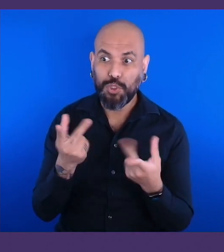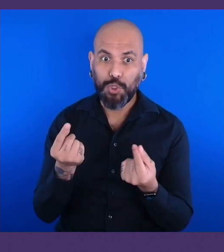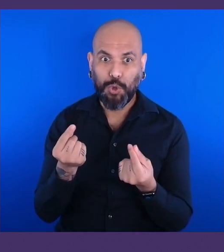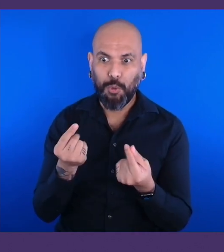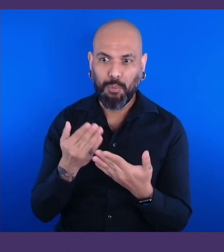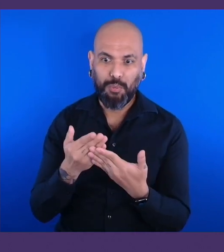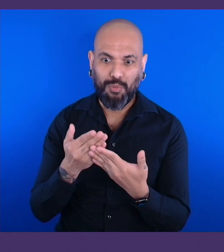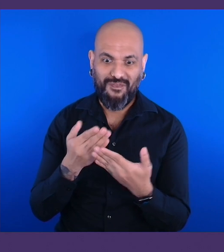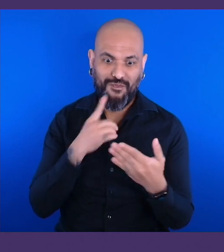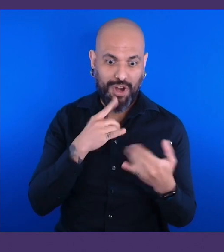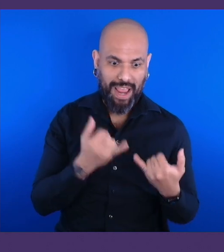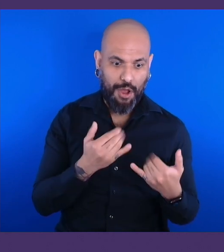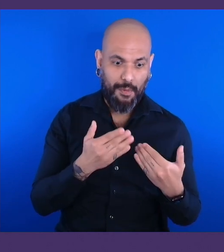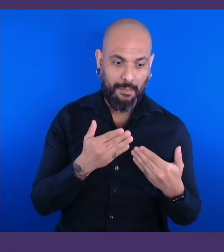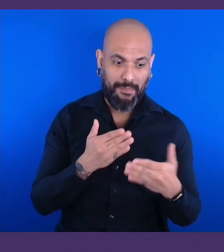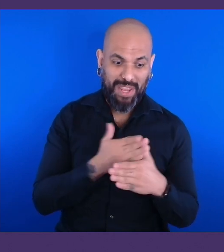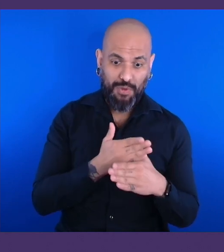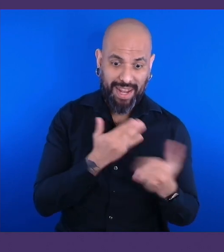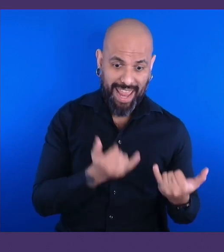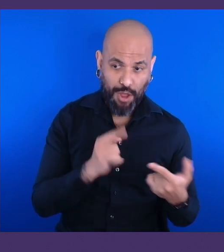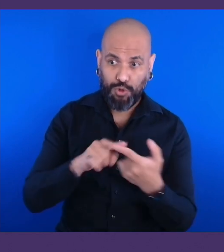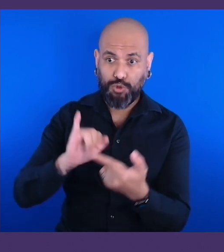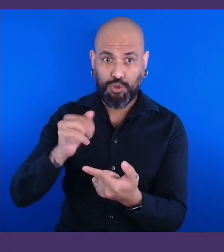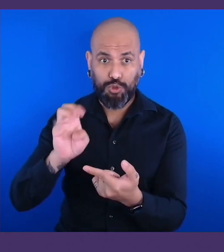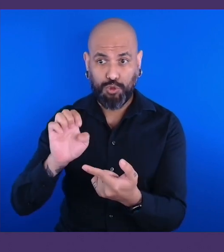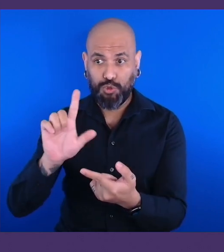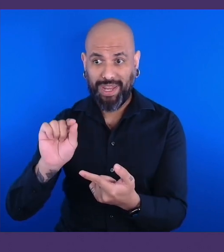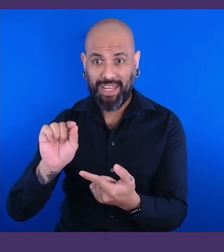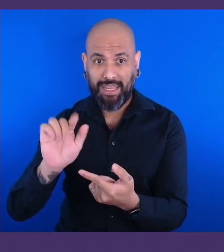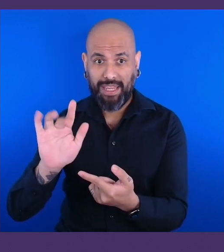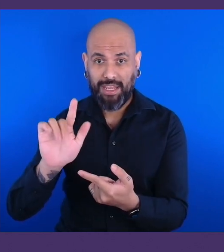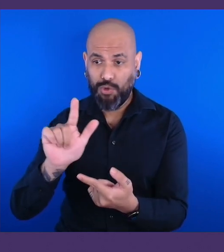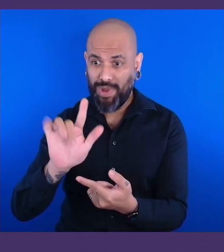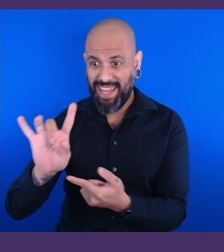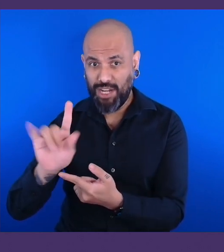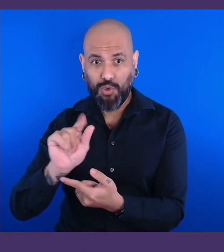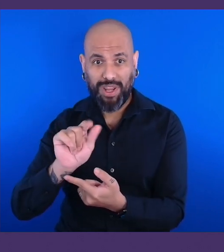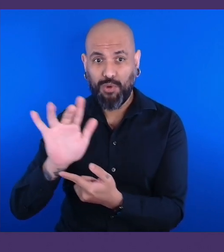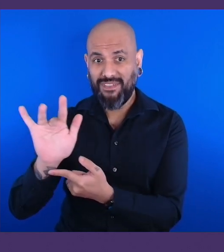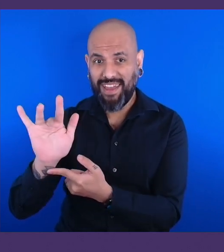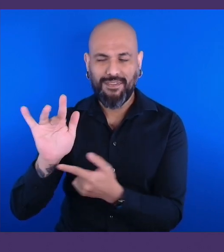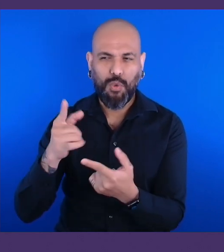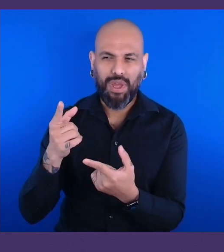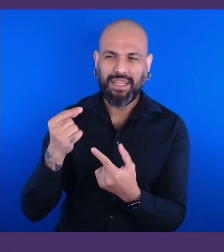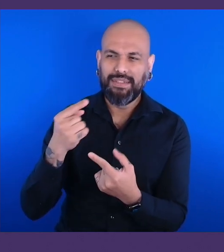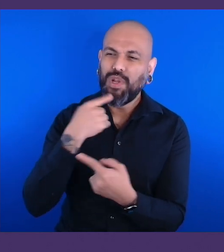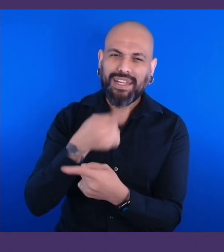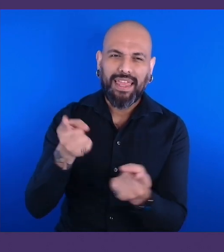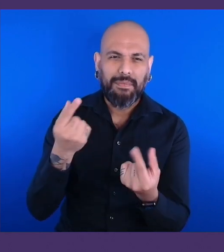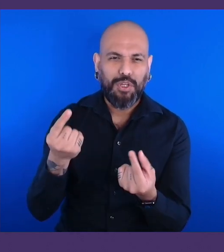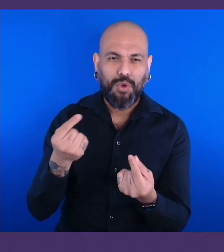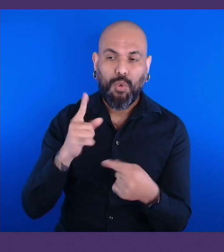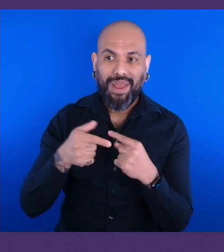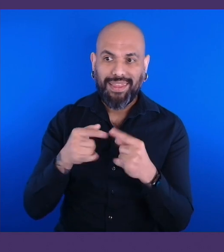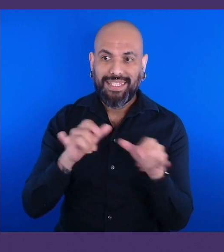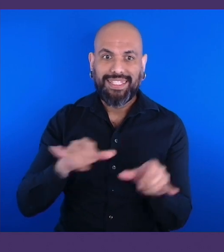2025, and the time when one or more standards are harmonized for the EAA? Susanna Laurin: Well, first of all,